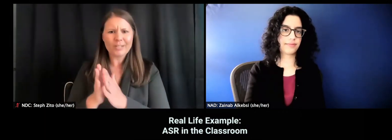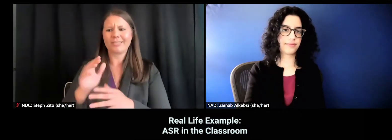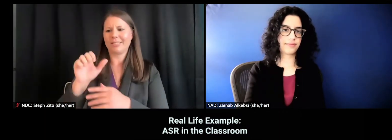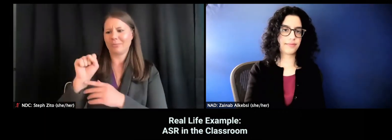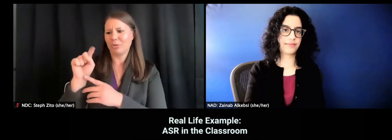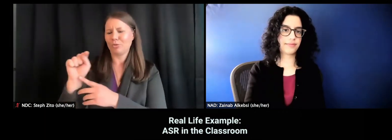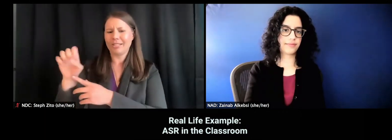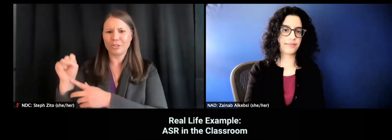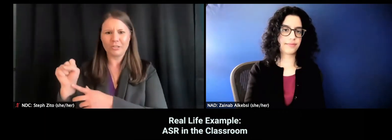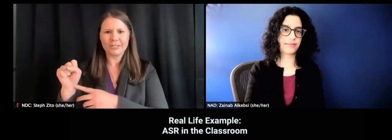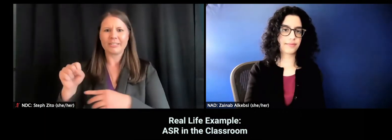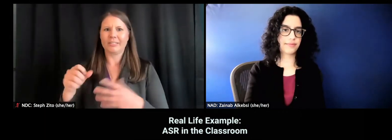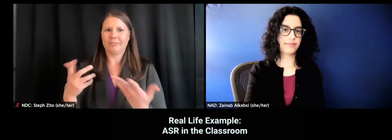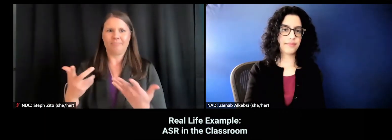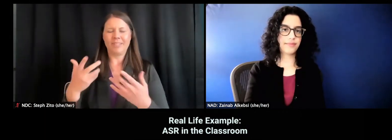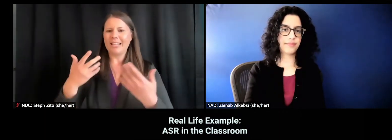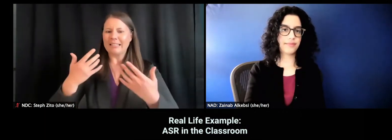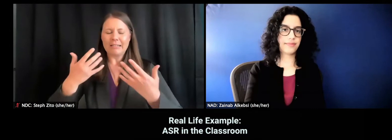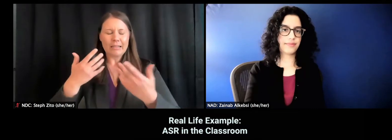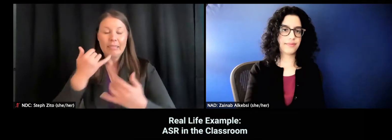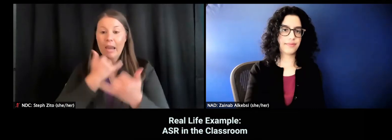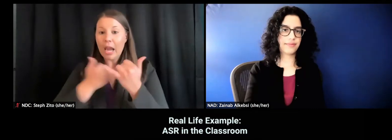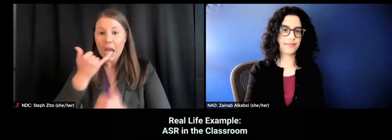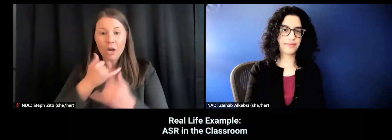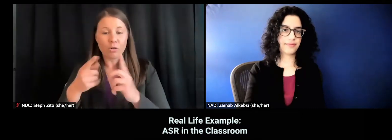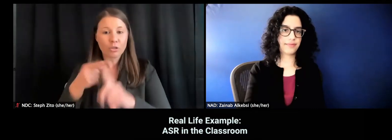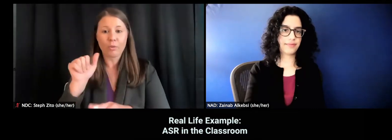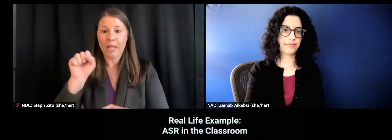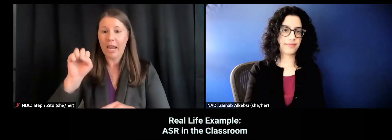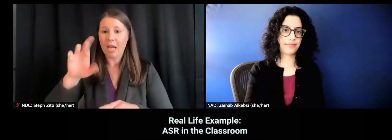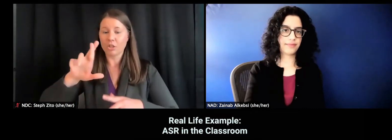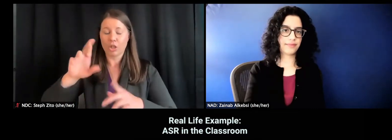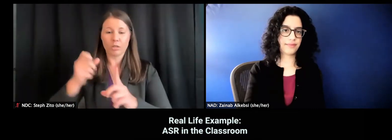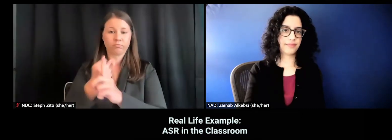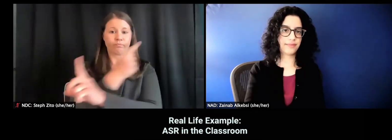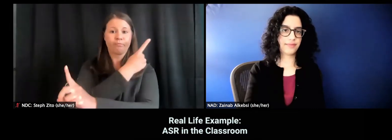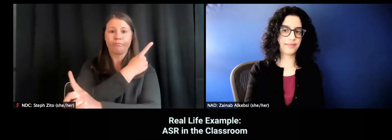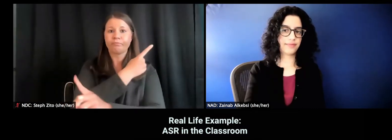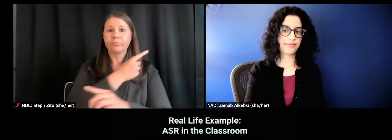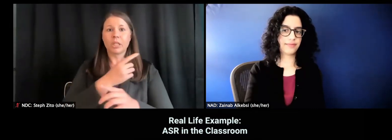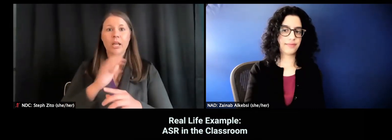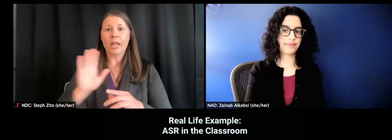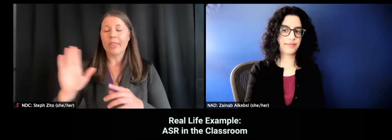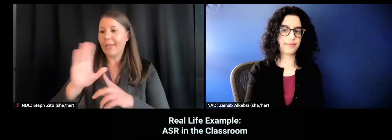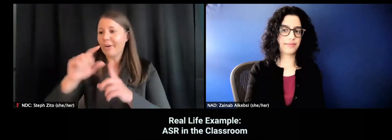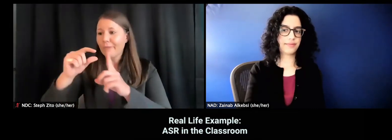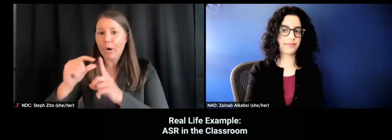to their online live courses. And that the errors were not easy to follow